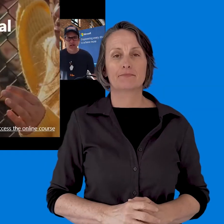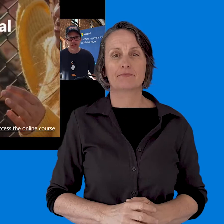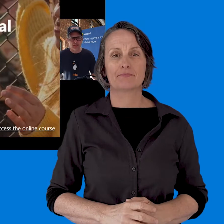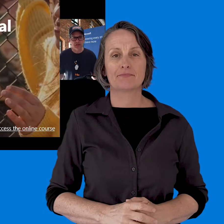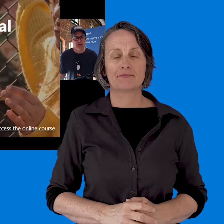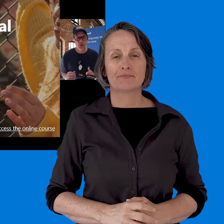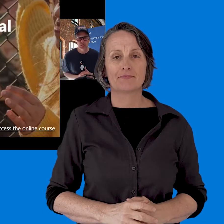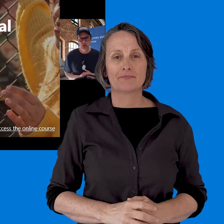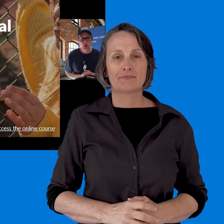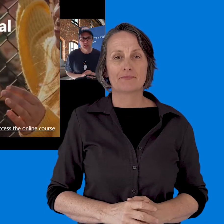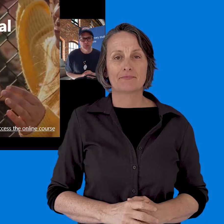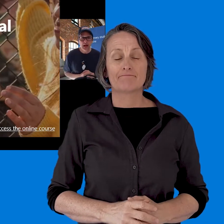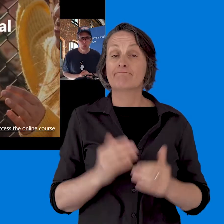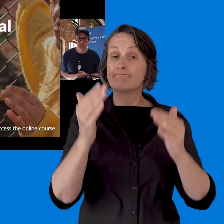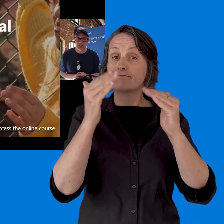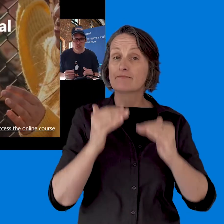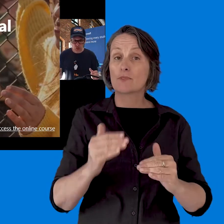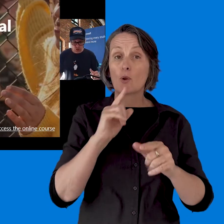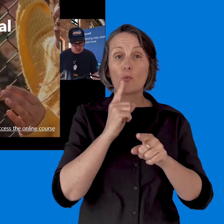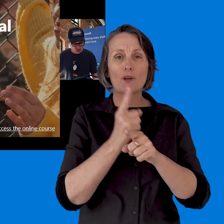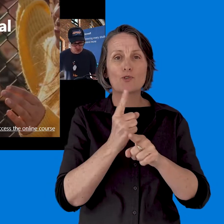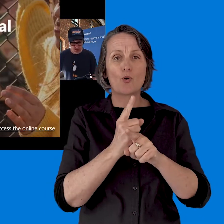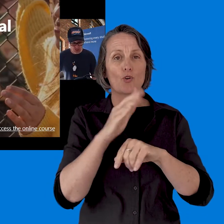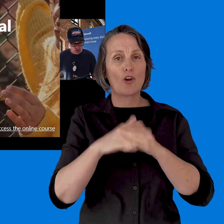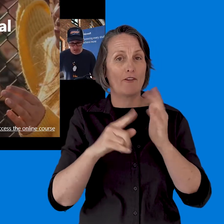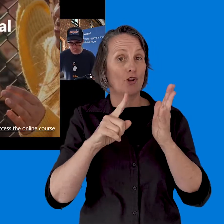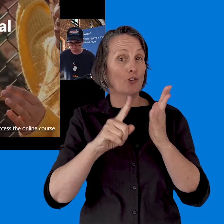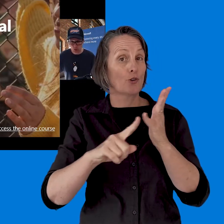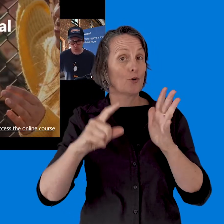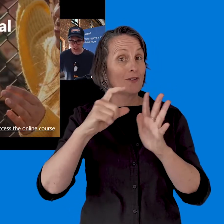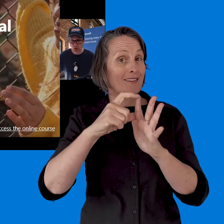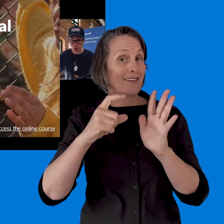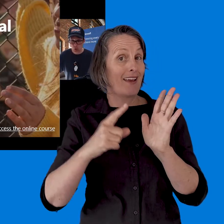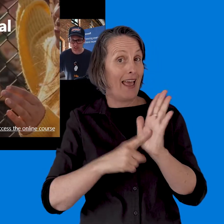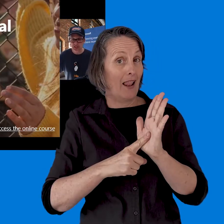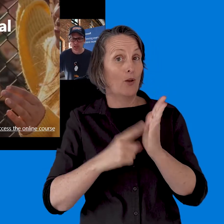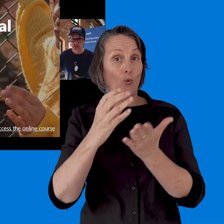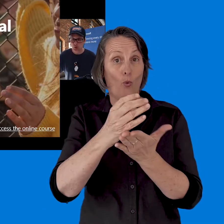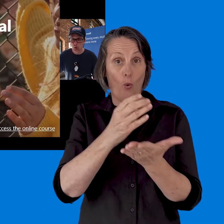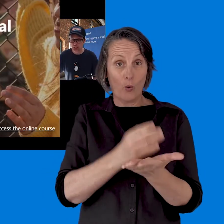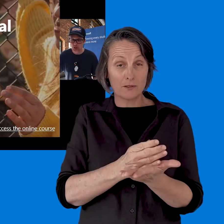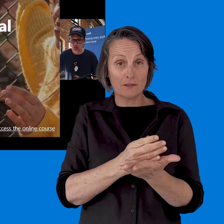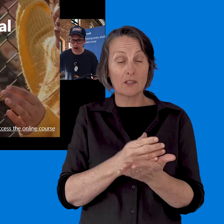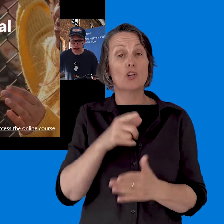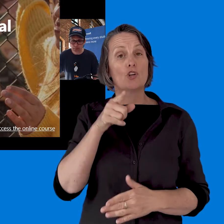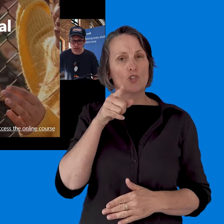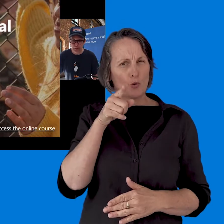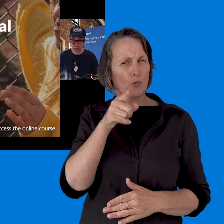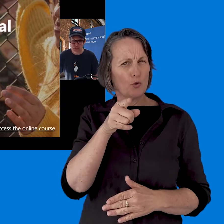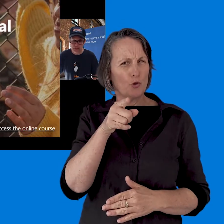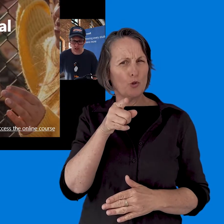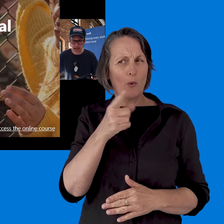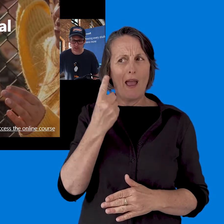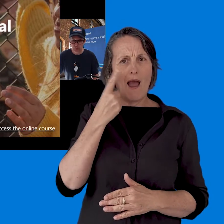Now, the other thing that we talked about was this universal design for learning course. So when you grab these slides,